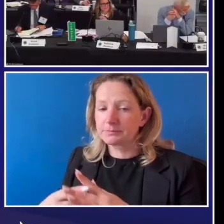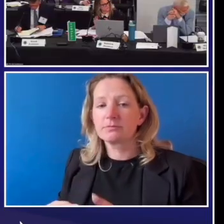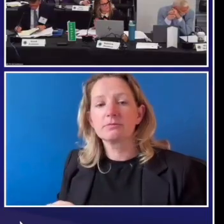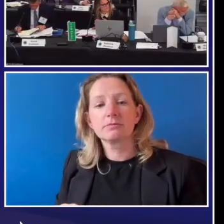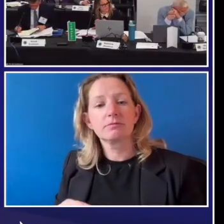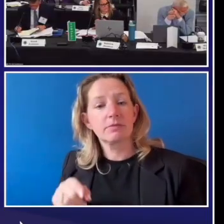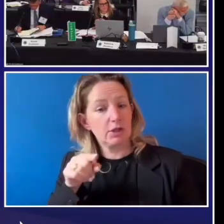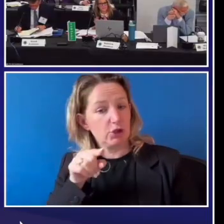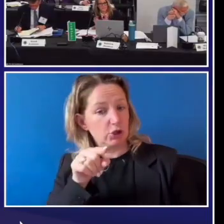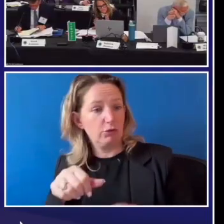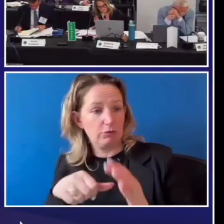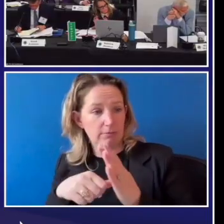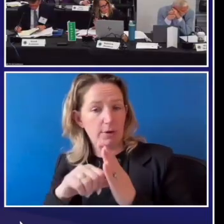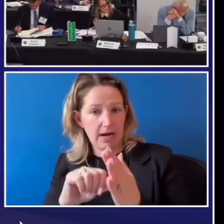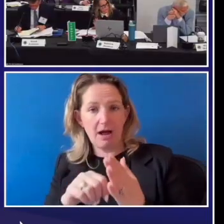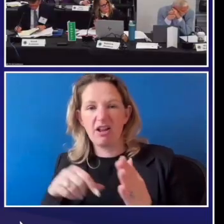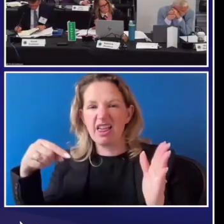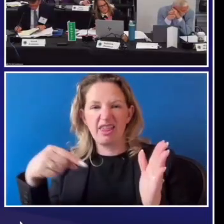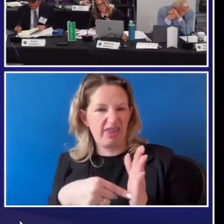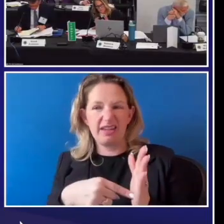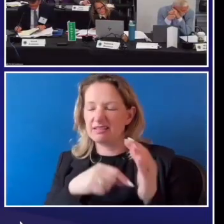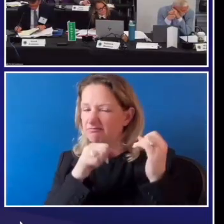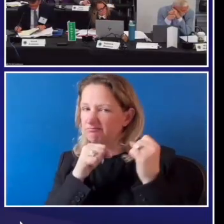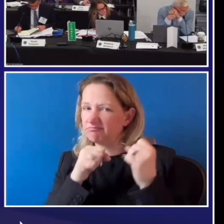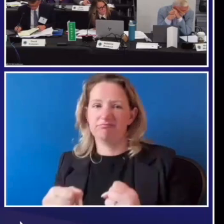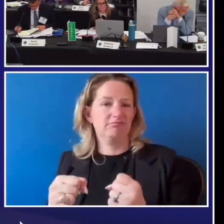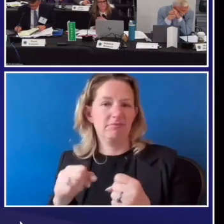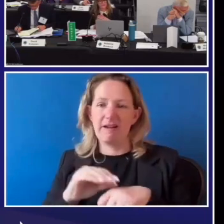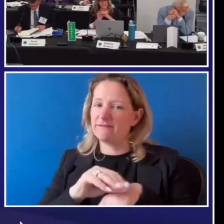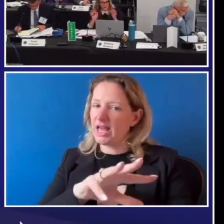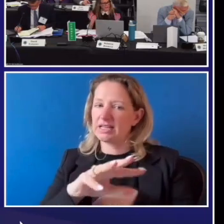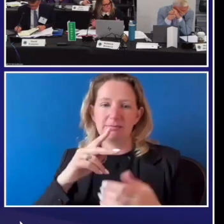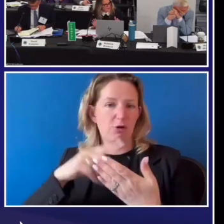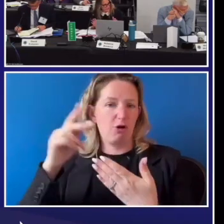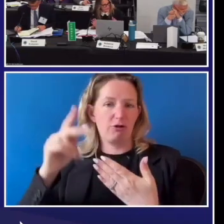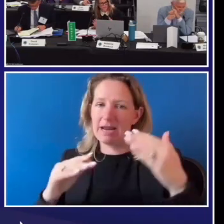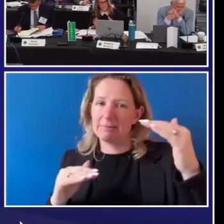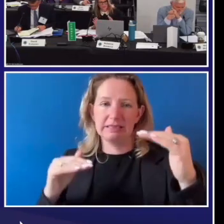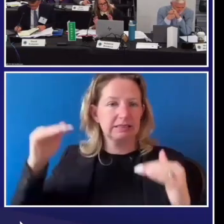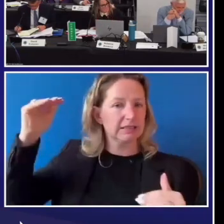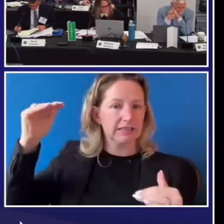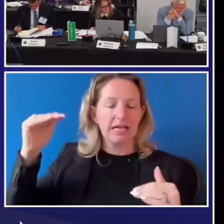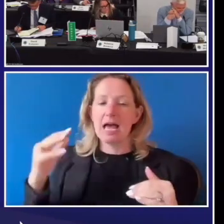does disproportionately affect the programmatics and on behalf of our constituents.